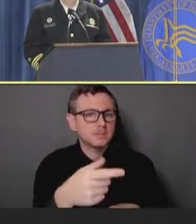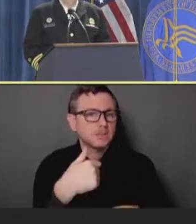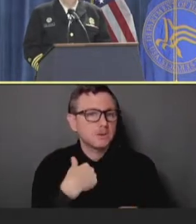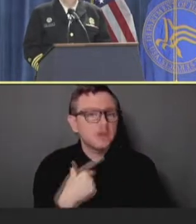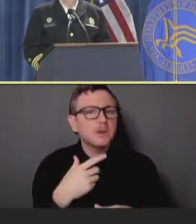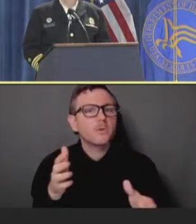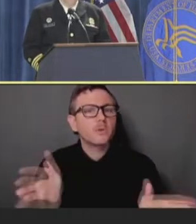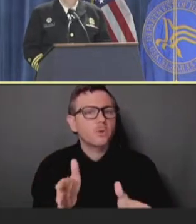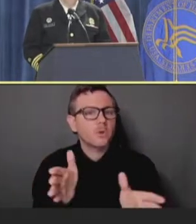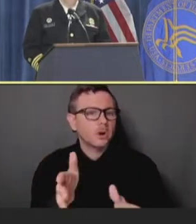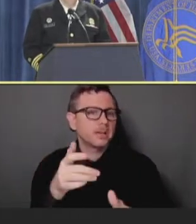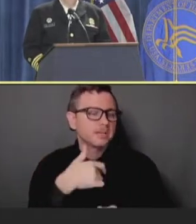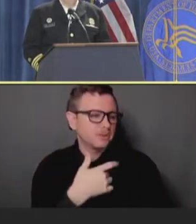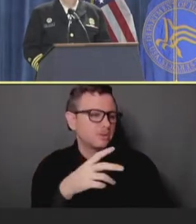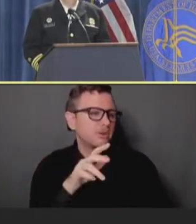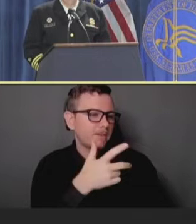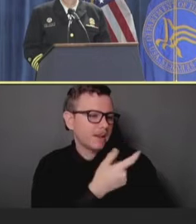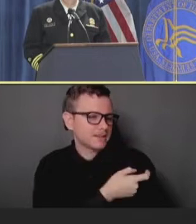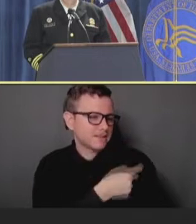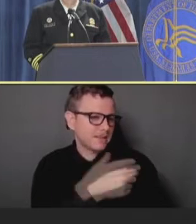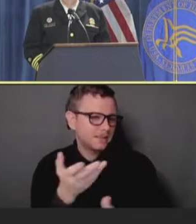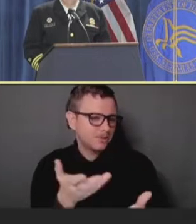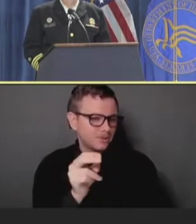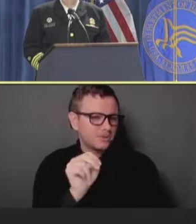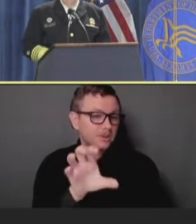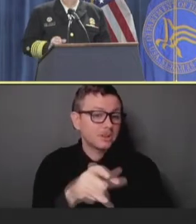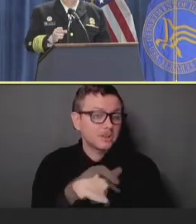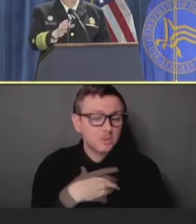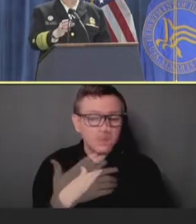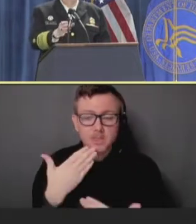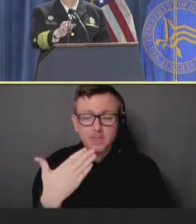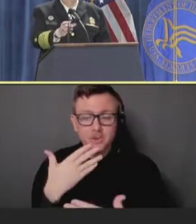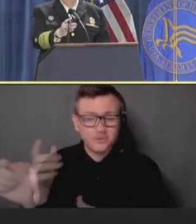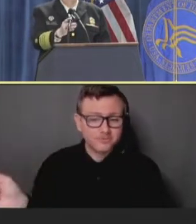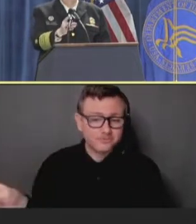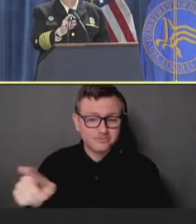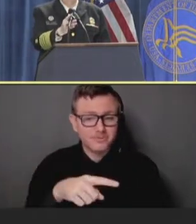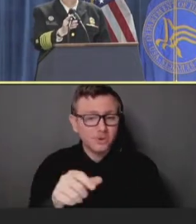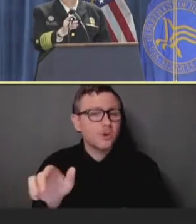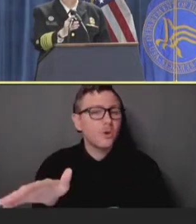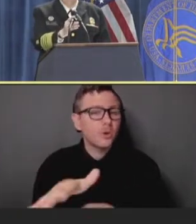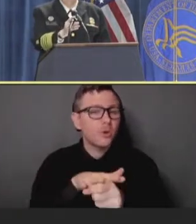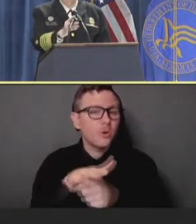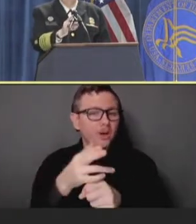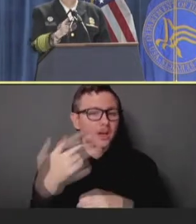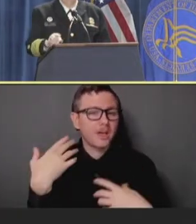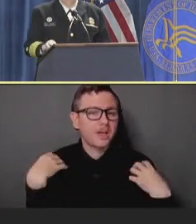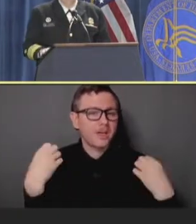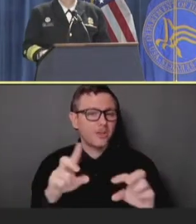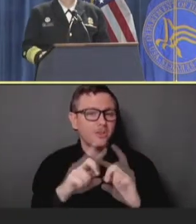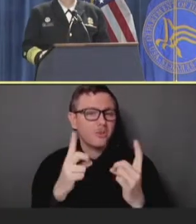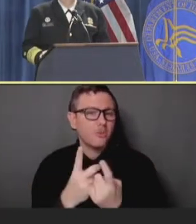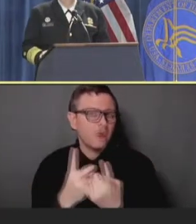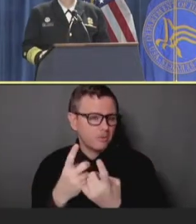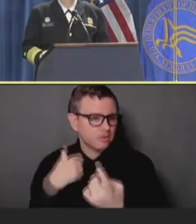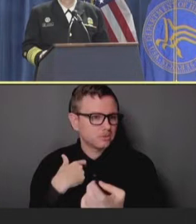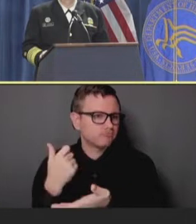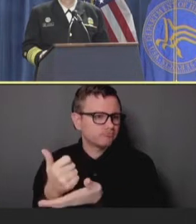while in North Carolina, she also gave a special thank you to all local health departments helping Americans across our country get vaccinated.